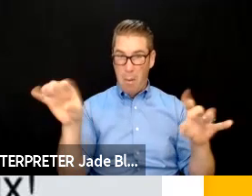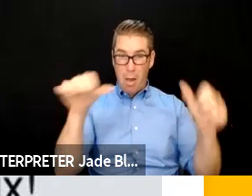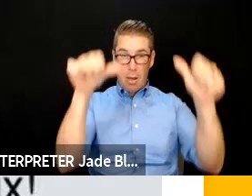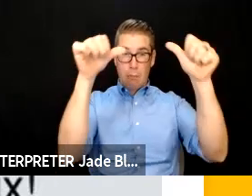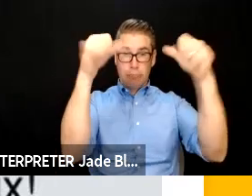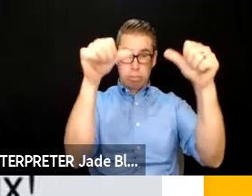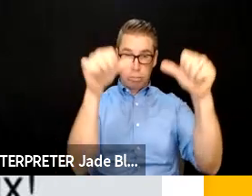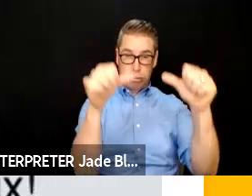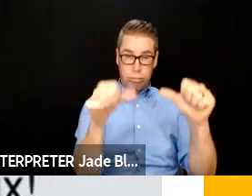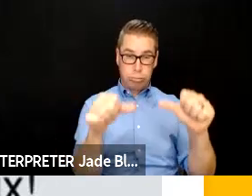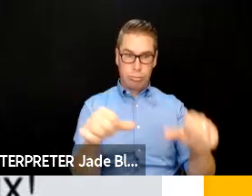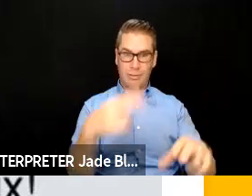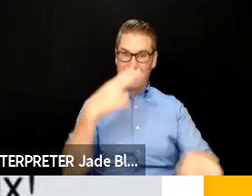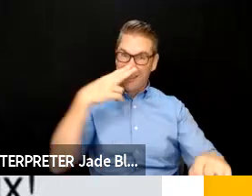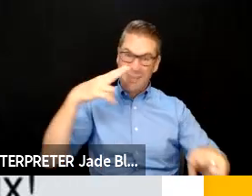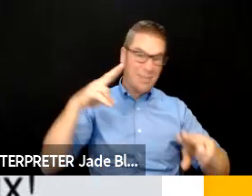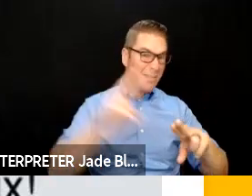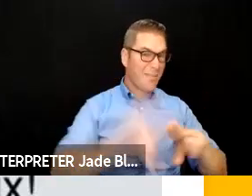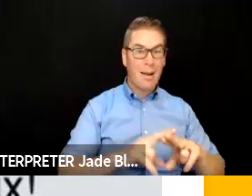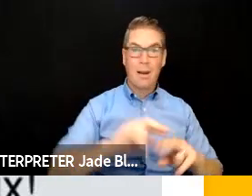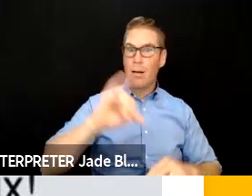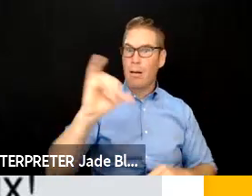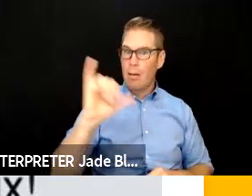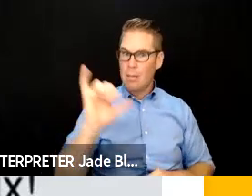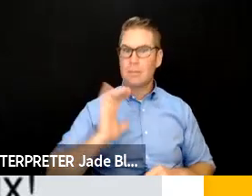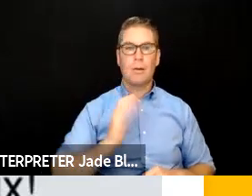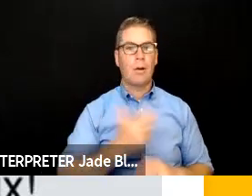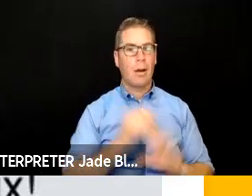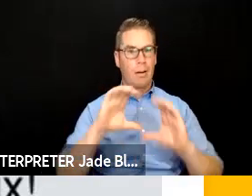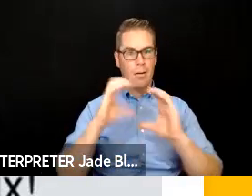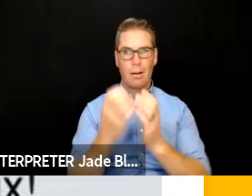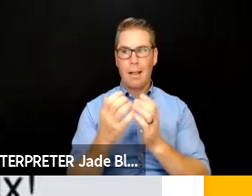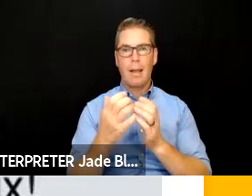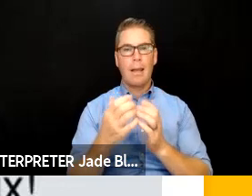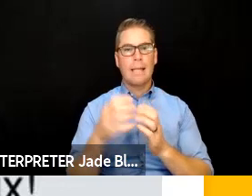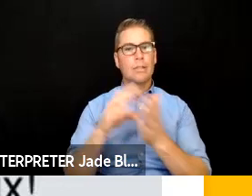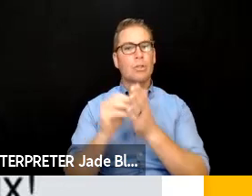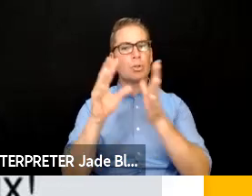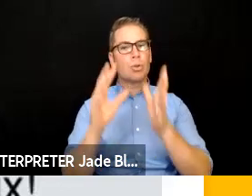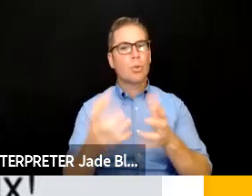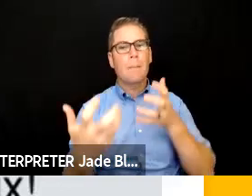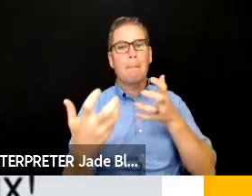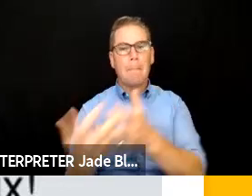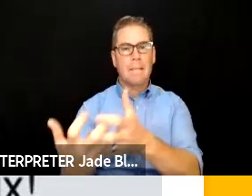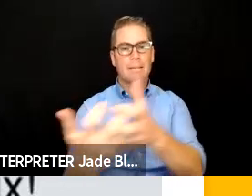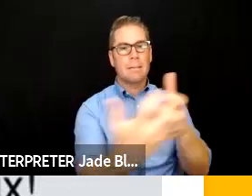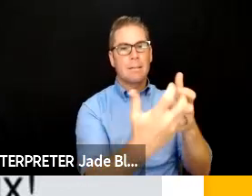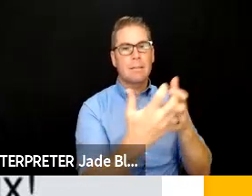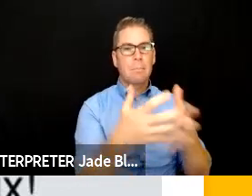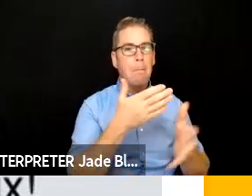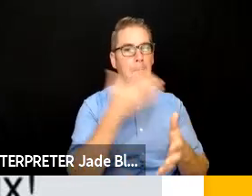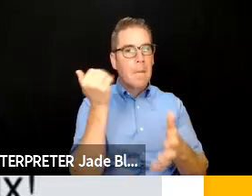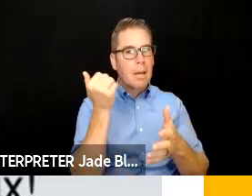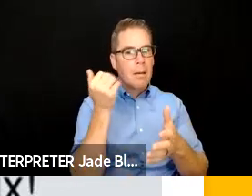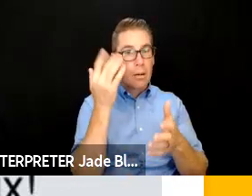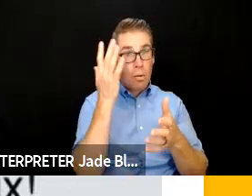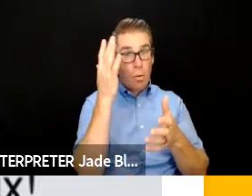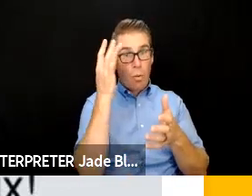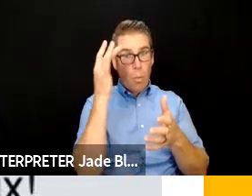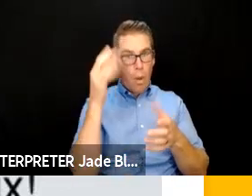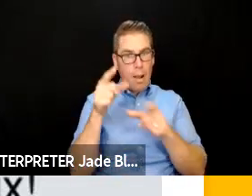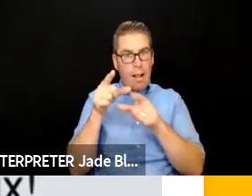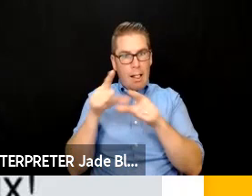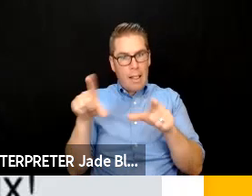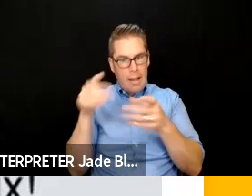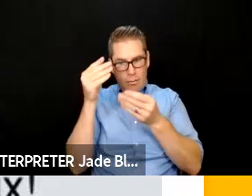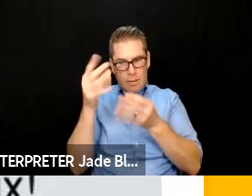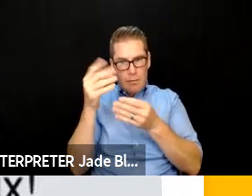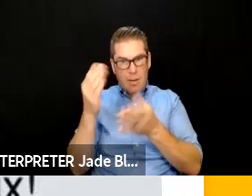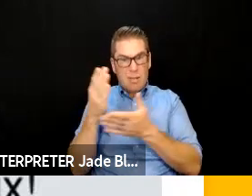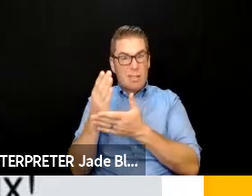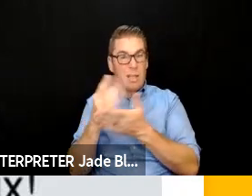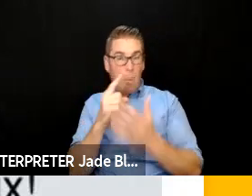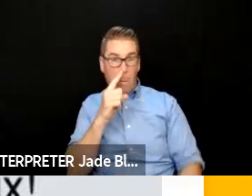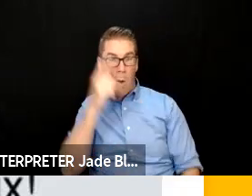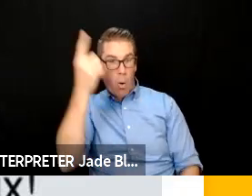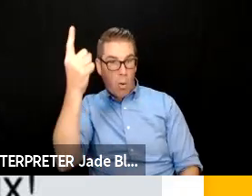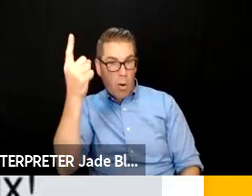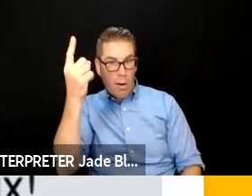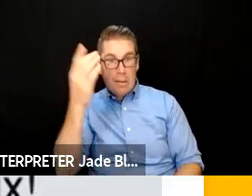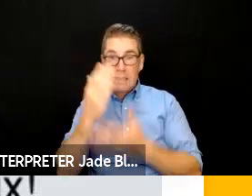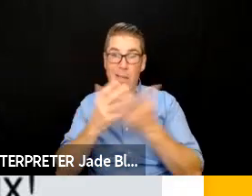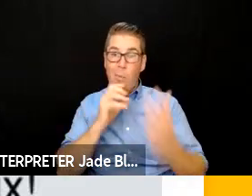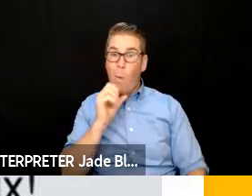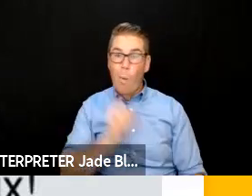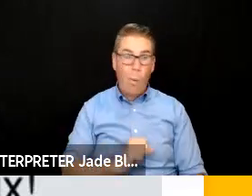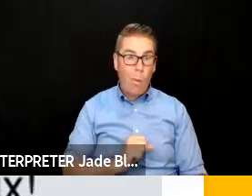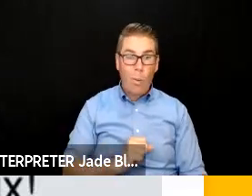Sally Potter: Also made our courses very much more relevant, because we're picking, you know, interesting information, not just this boring textbook stuff that's already, you know, five years outdated, by the time it gets published in a textbook.